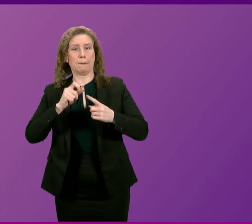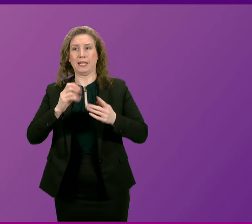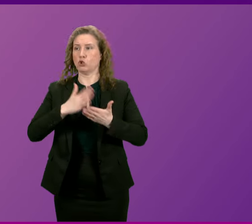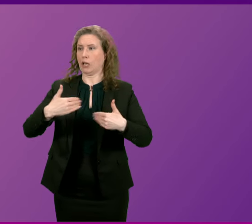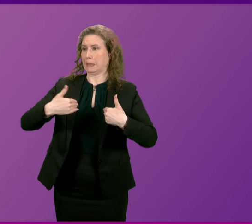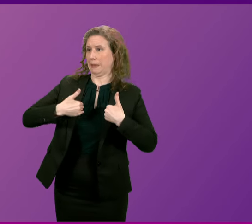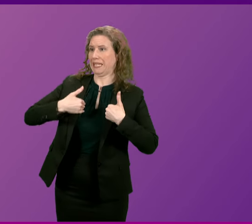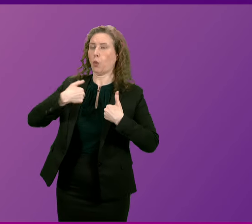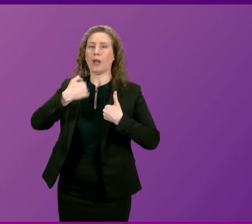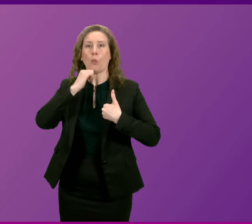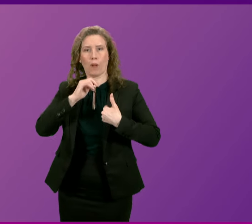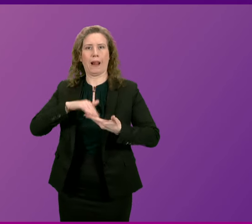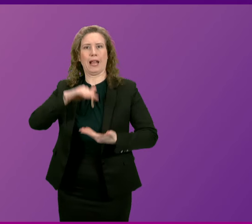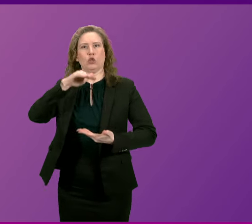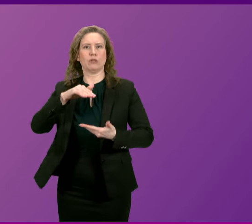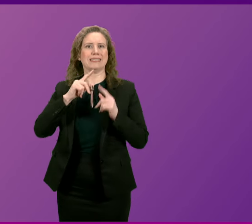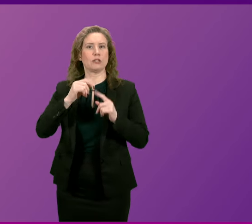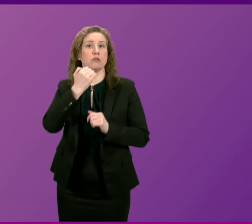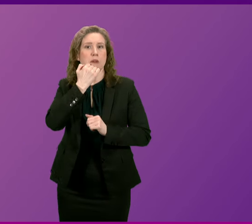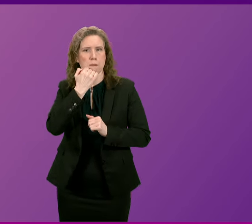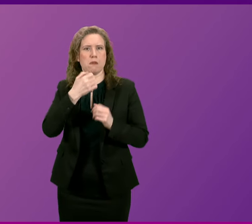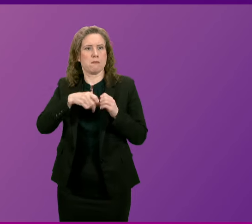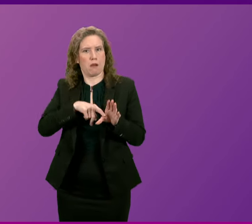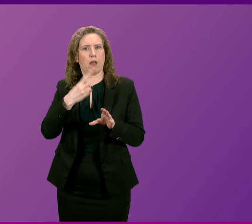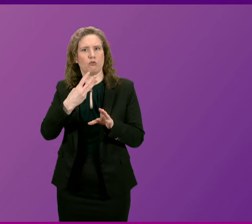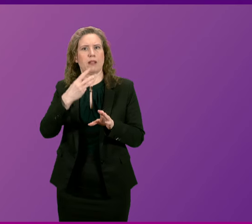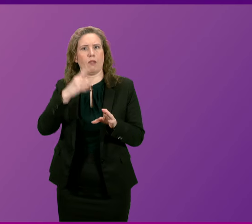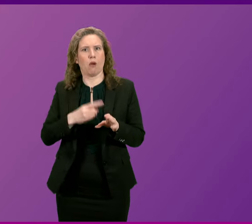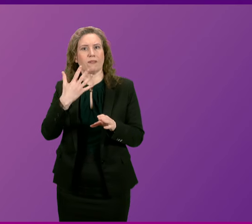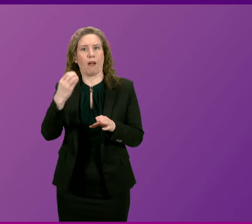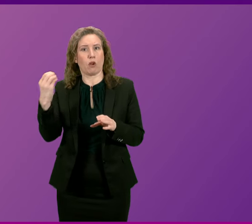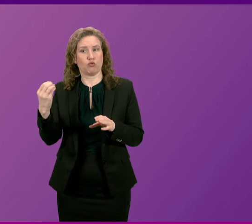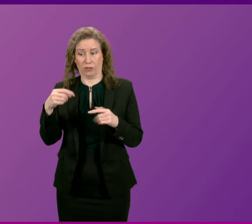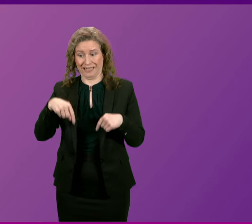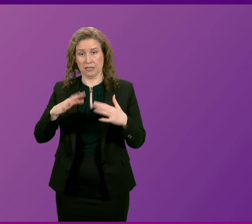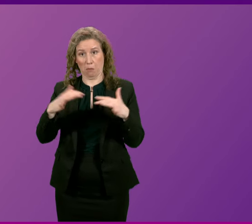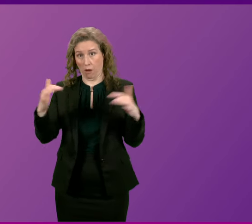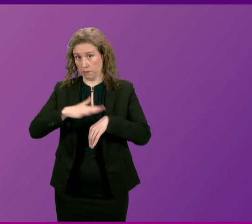and we will increase teacher numbers by 3,500 in this parliamentary session.”